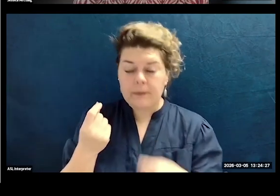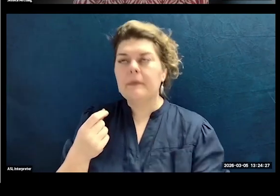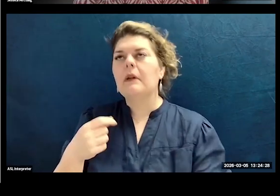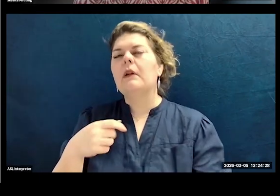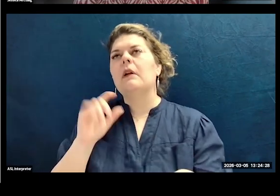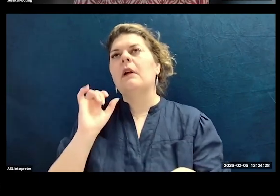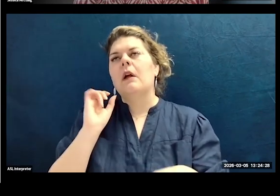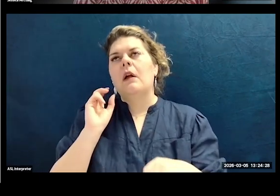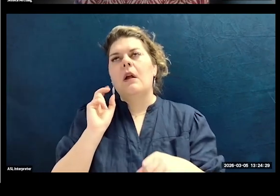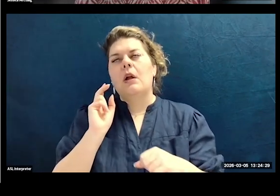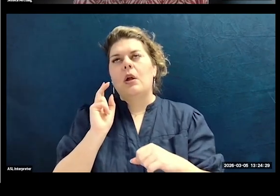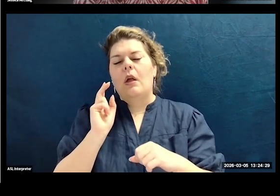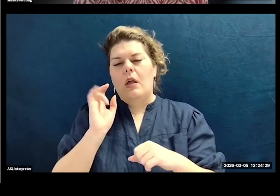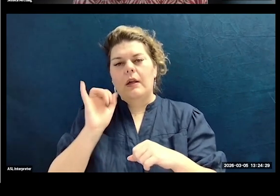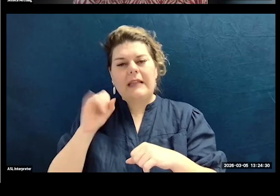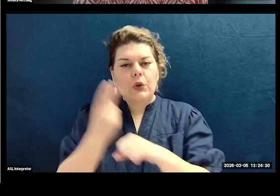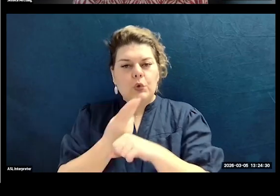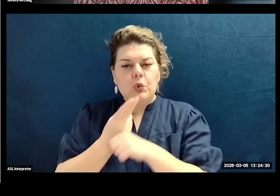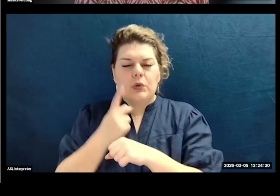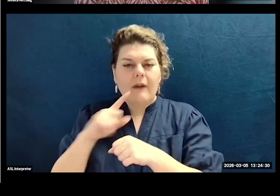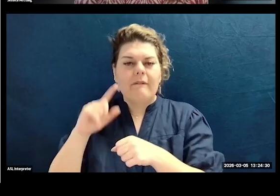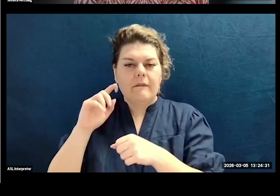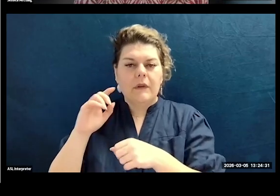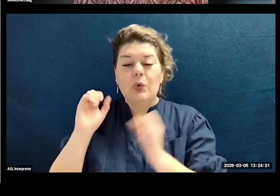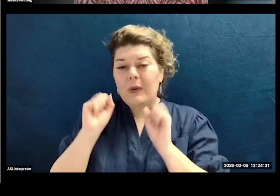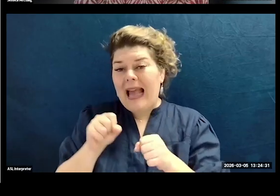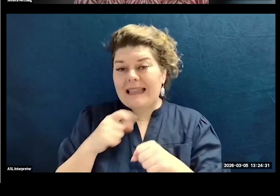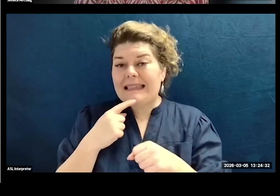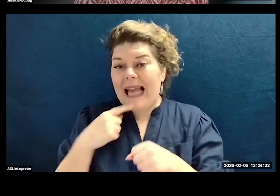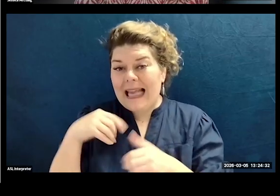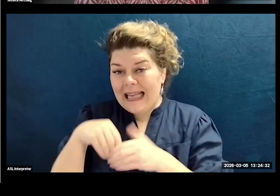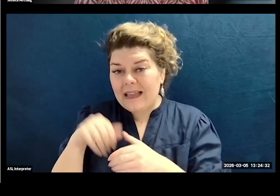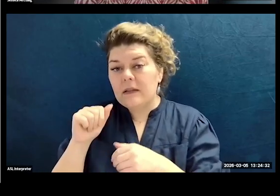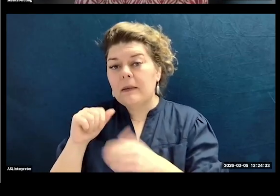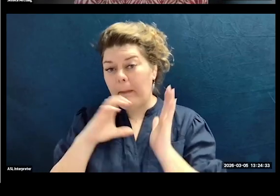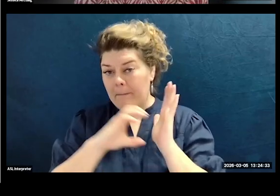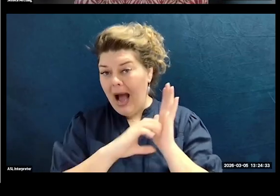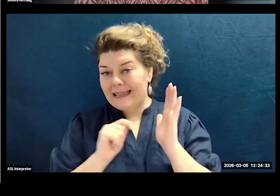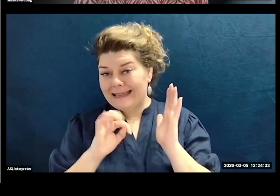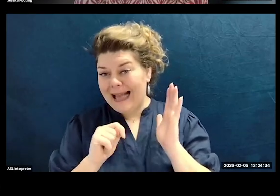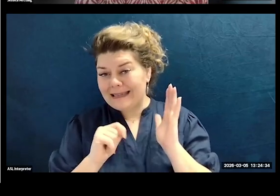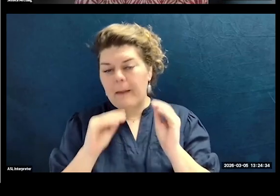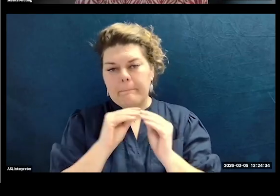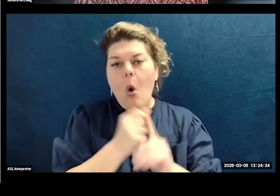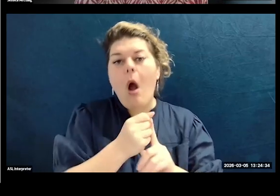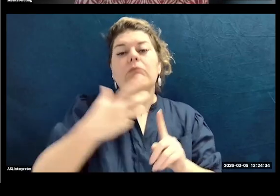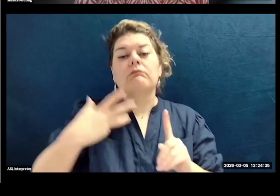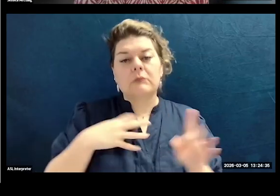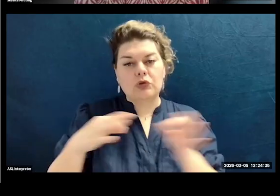that a more fulsome description is available in the accompanying body text. And you can do that in the alt text description field.